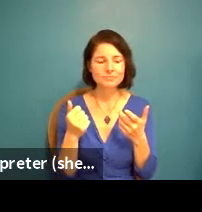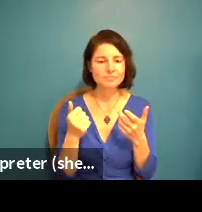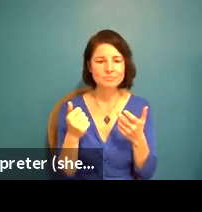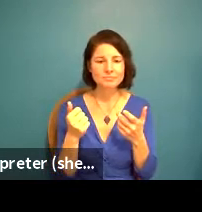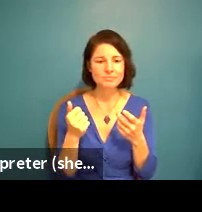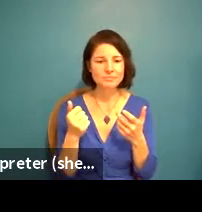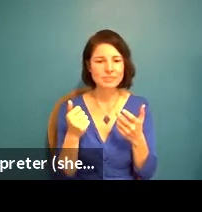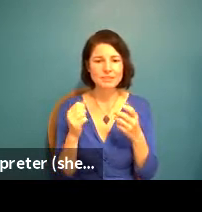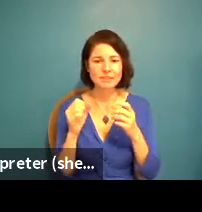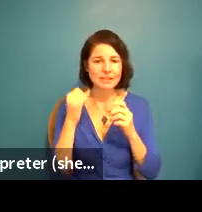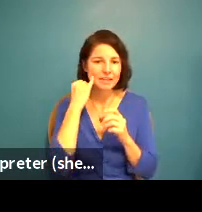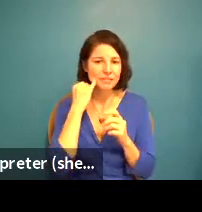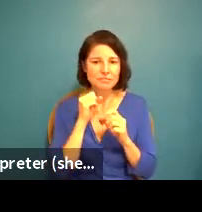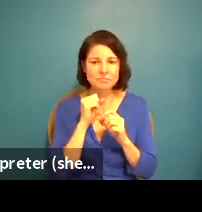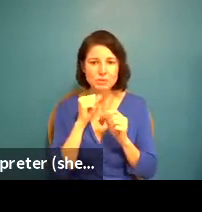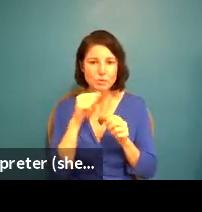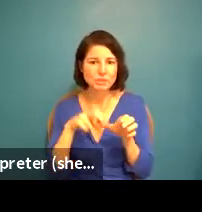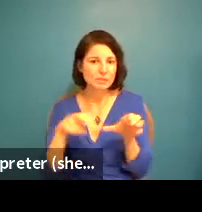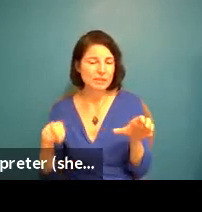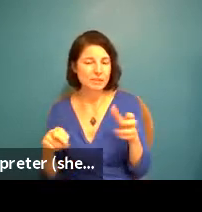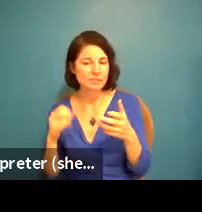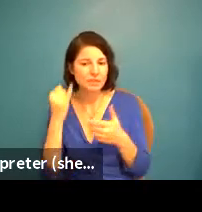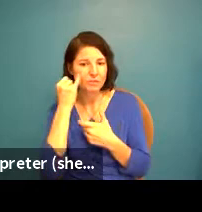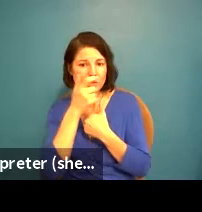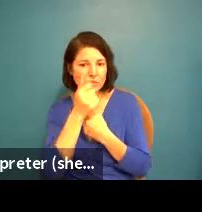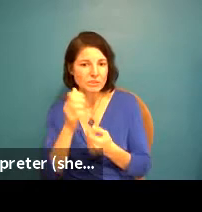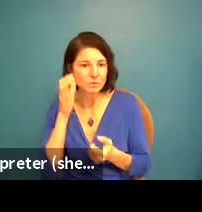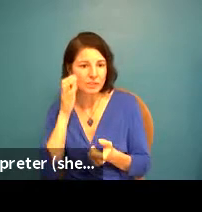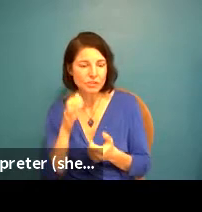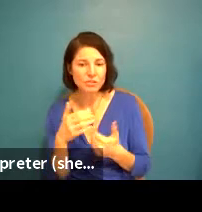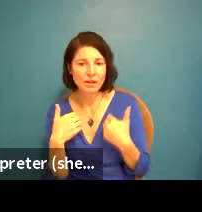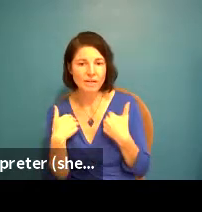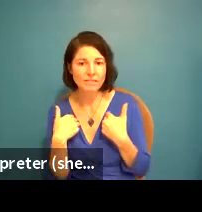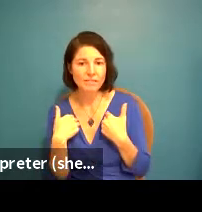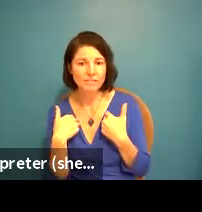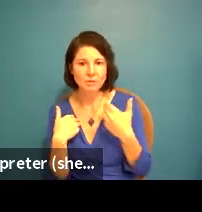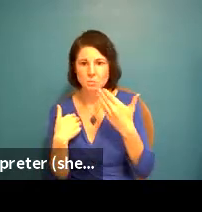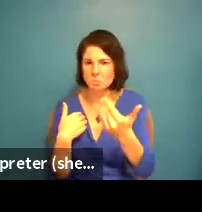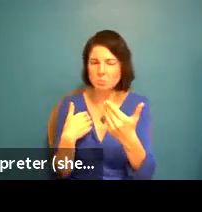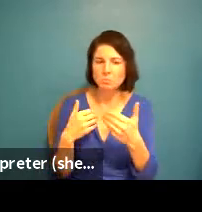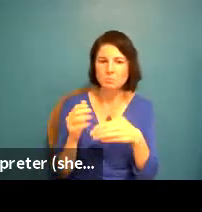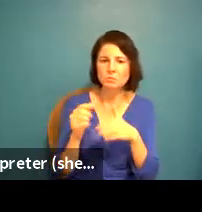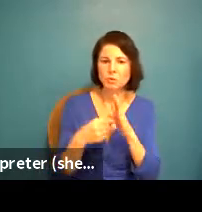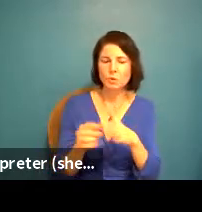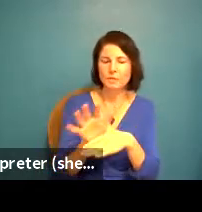they need to attend? If you're interested in hearing? I do have a. Okay, cool. Yeah, it's only a couple minutes. But it's a really